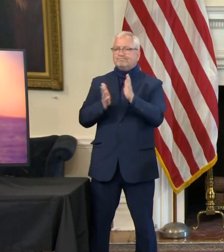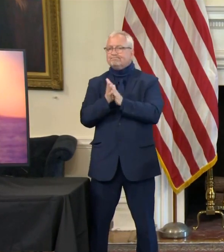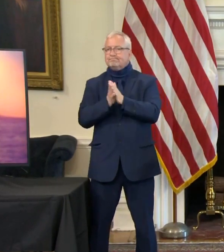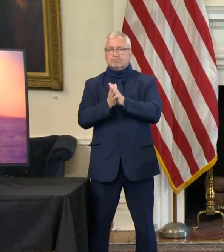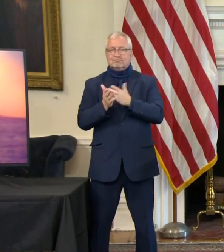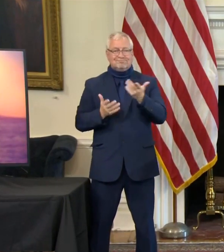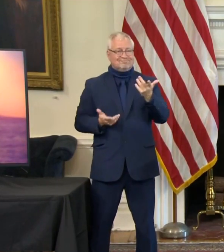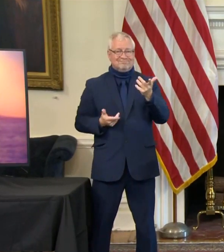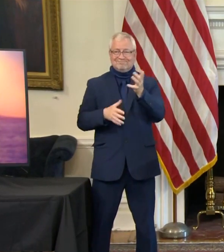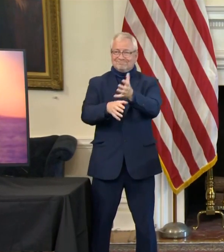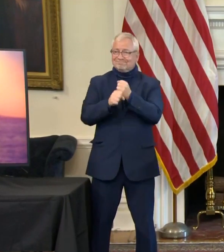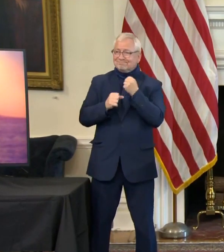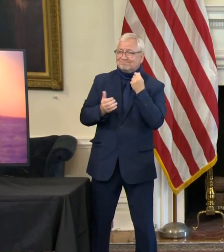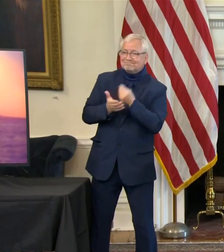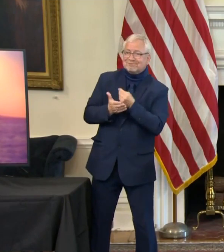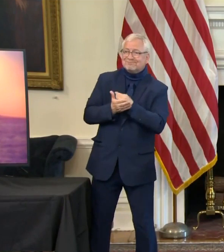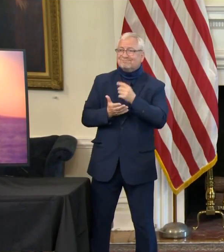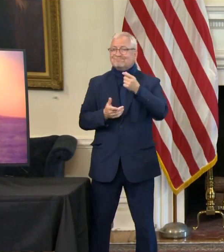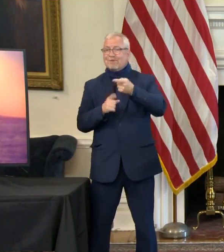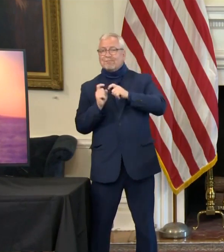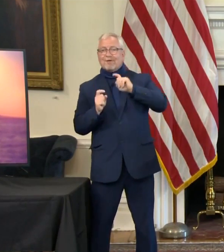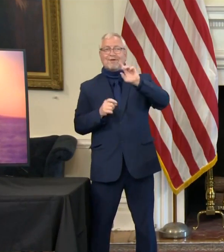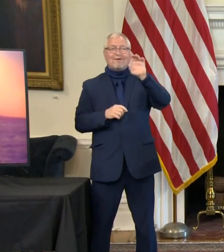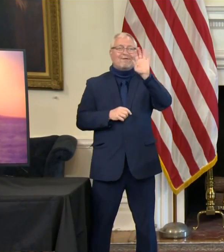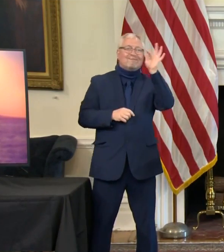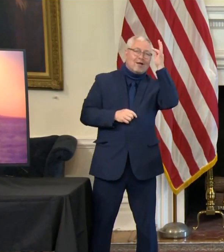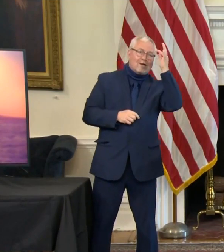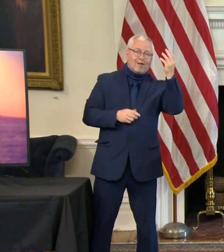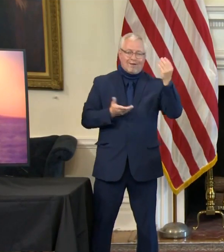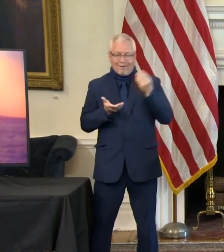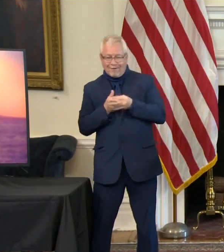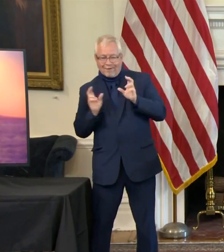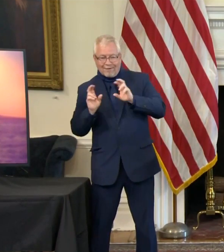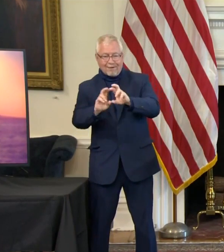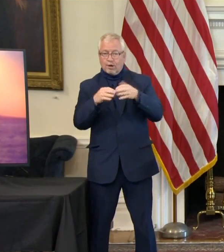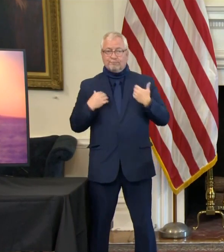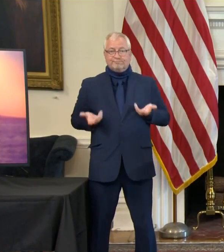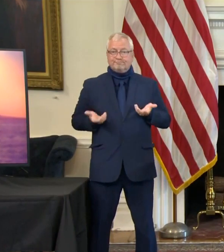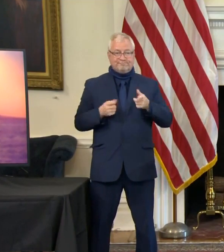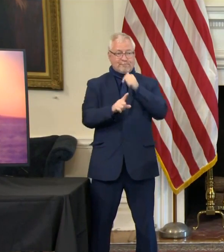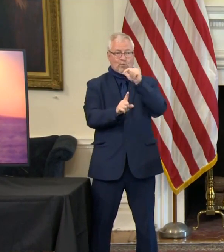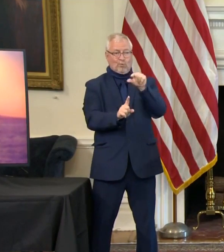THE QUESTIONS ARE, WHY HAVEN’T YOU FIXED ON APPOINTMENT AND WHY HAVEN’T WE ALL GOT OUR TEXT?